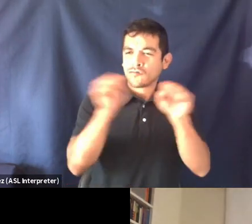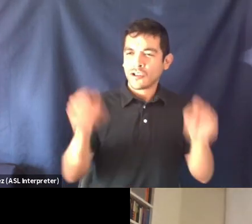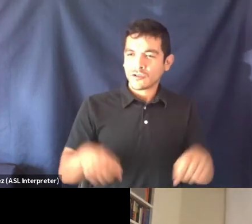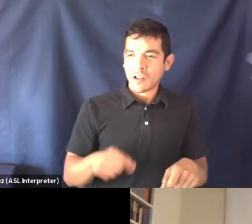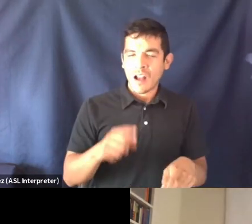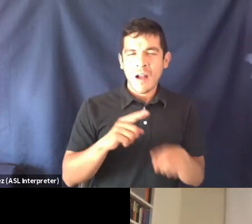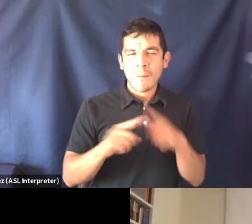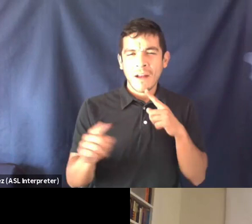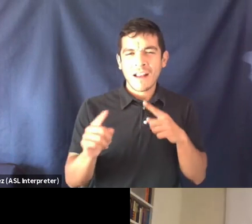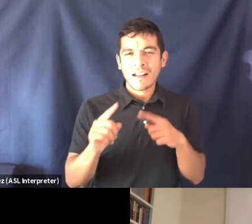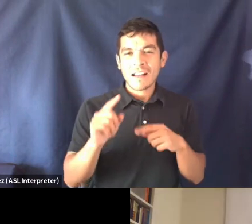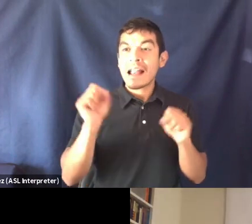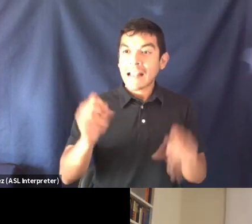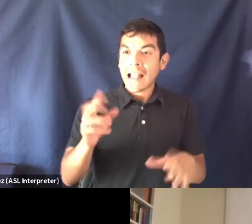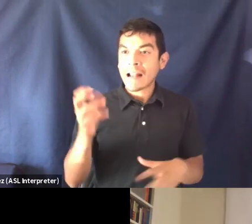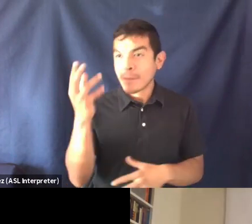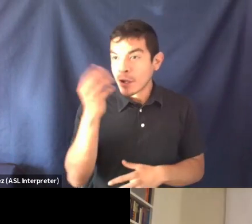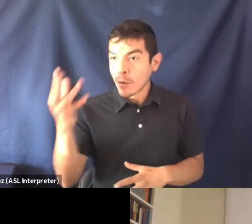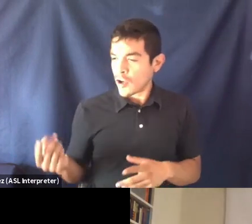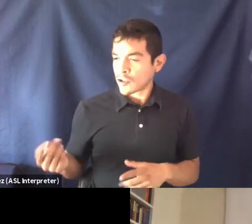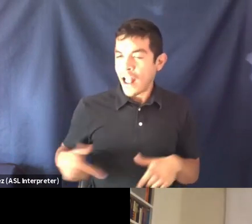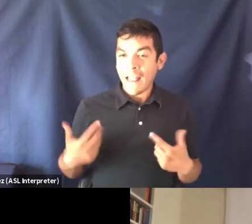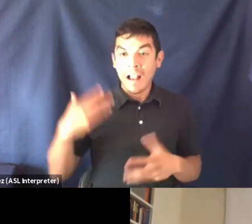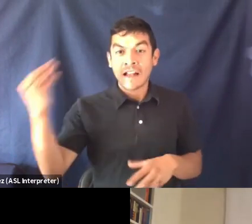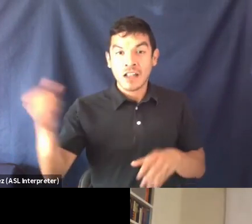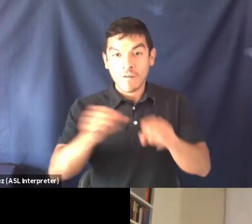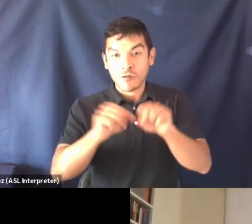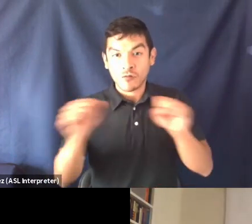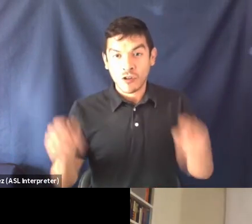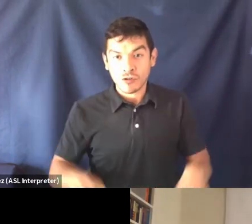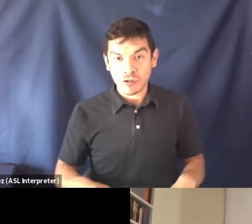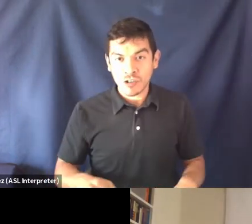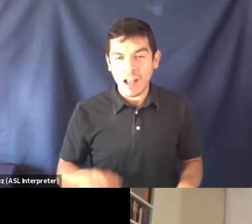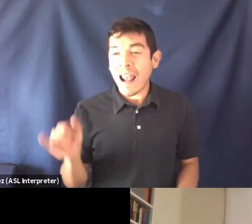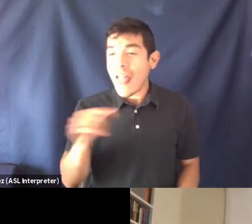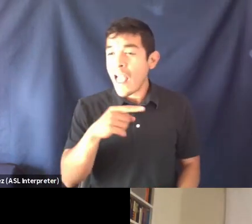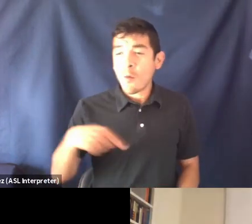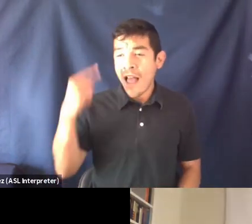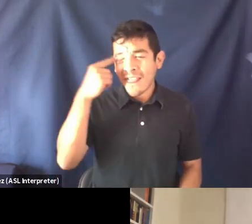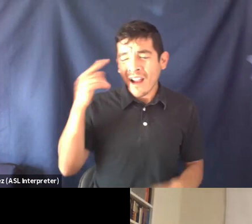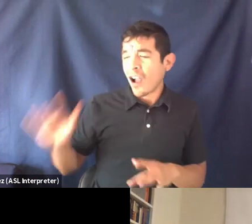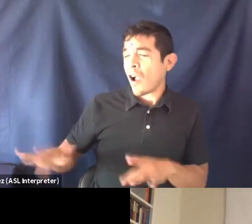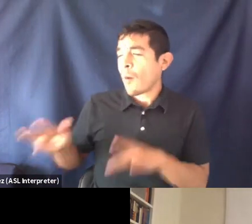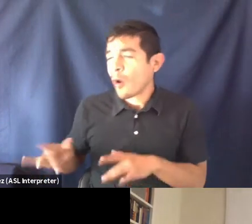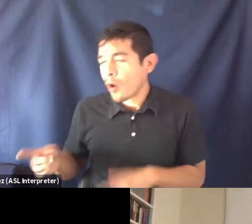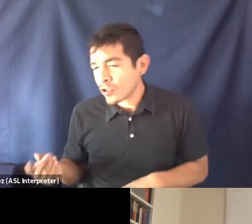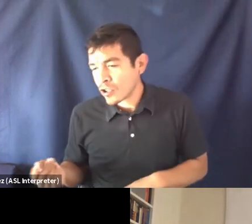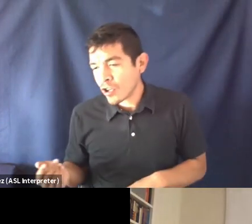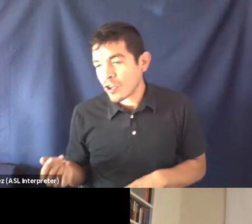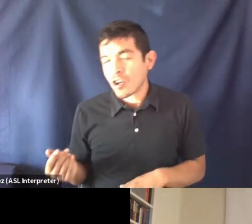and that what we think is inhumane. Like I think we tend to think "Oh, you know, cities that have lots "Of stray dogs are not taking care of their dogs,"